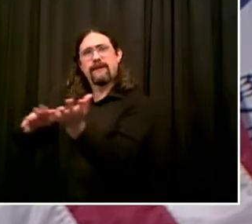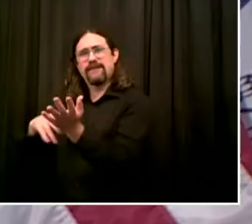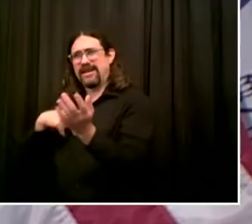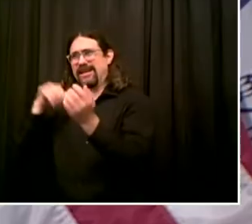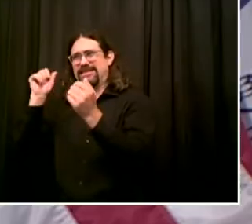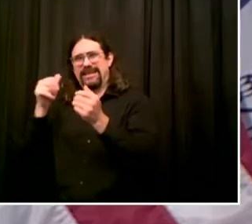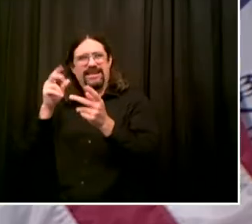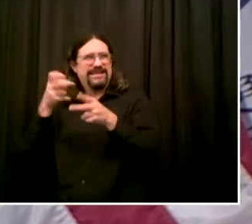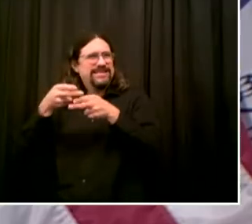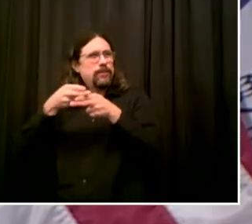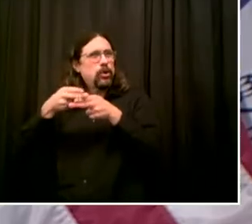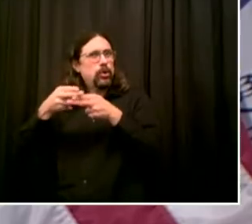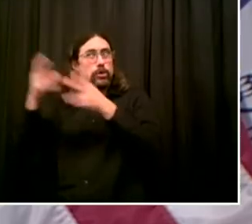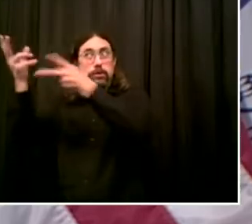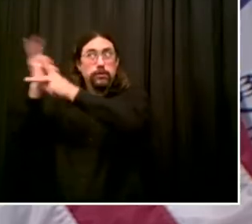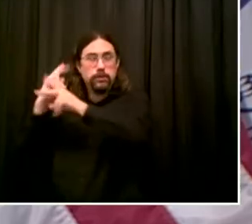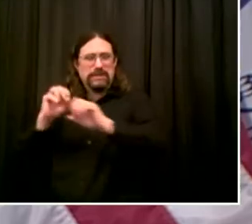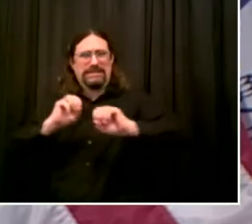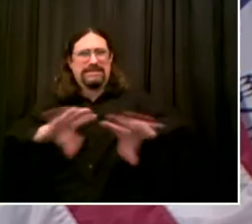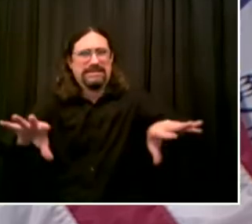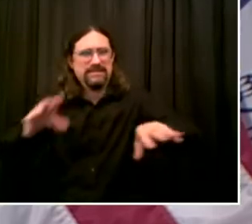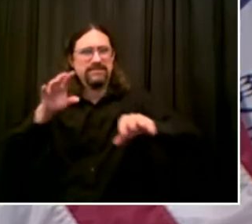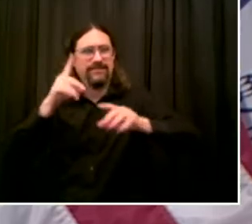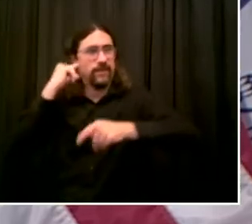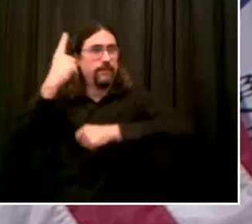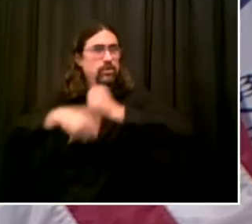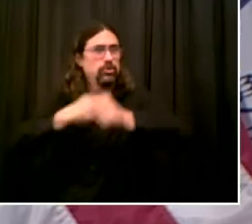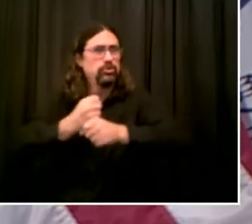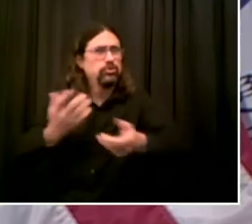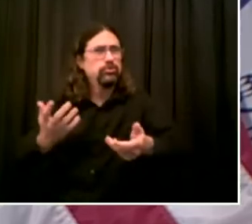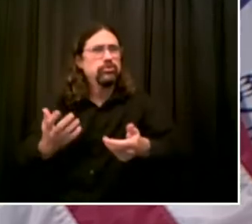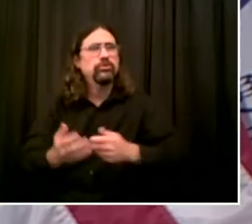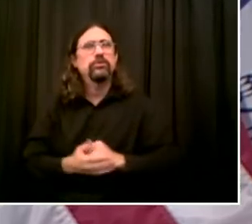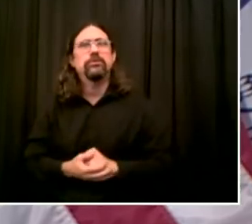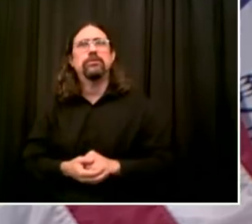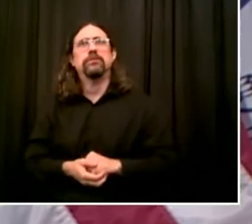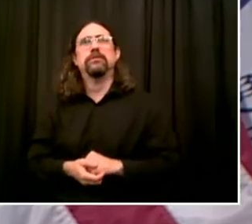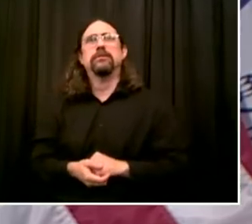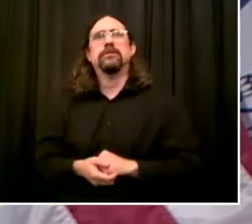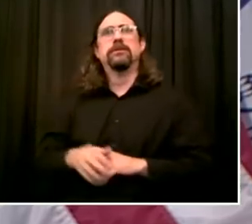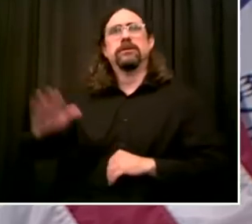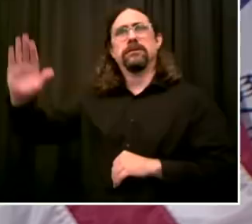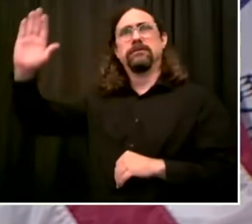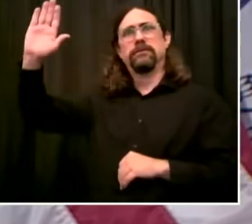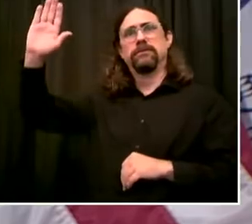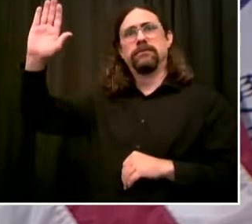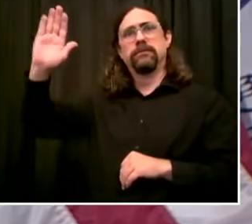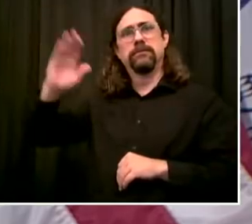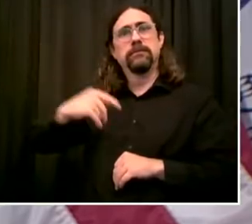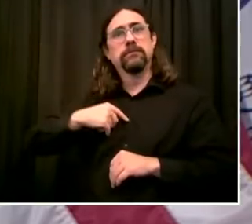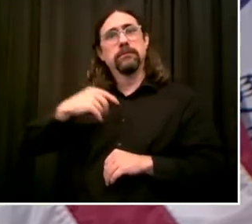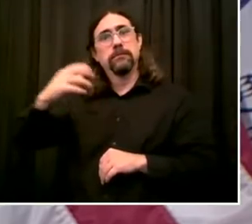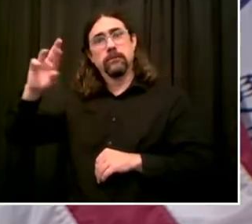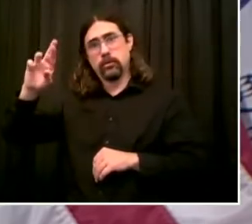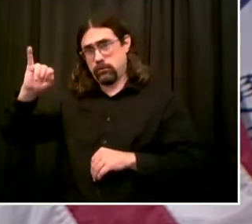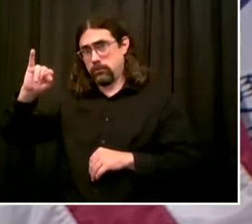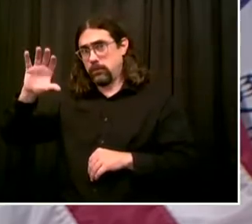GOOD MORNING.